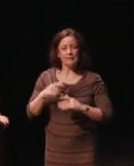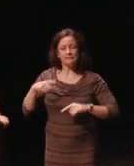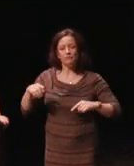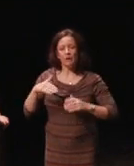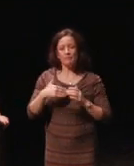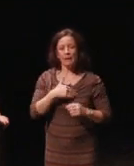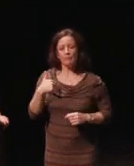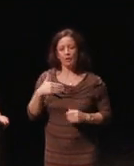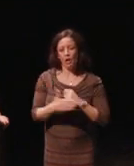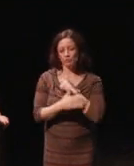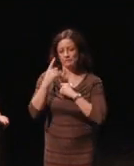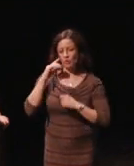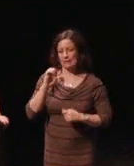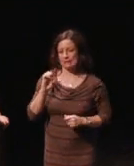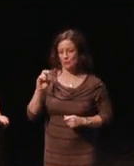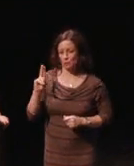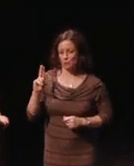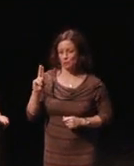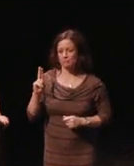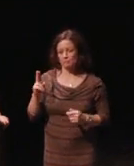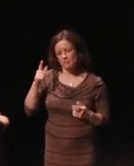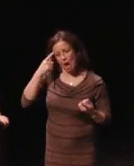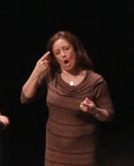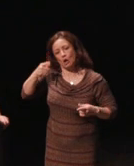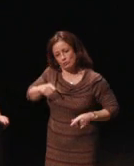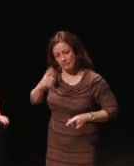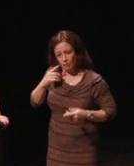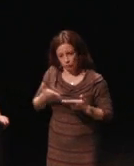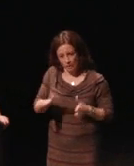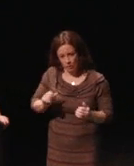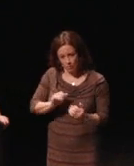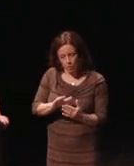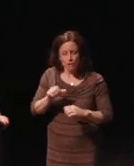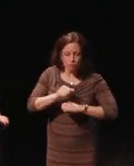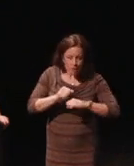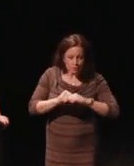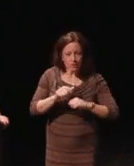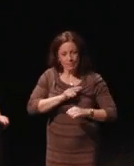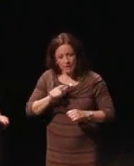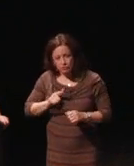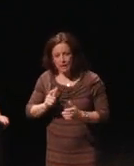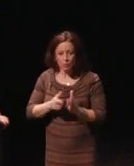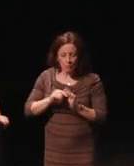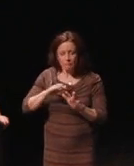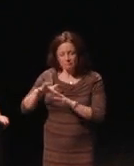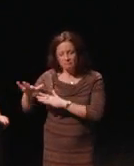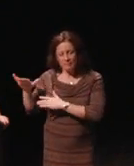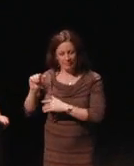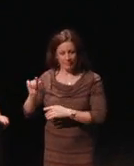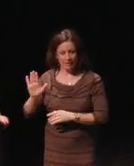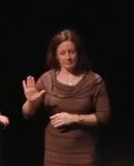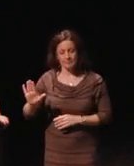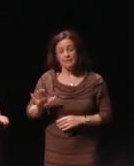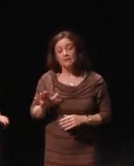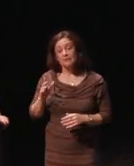has agreed the general approach. So the structure, the legislation, what the requirements are going to be, that kind of stuff. Over the course of 2018,